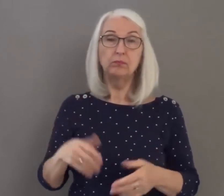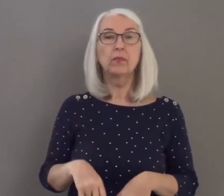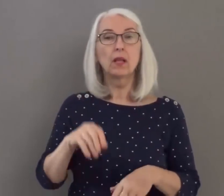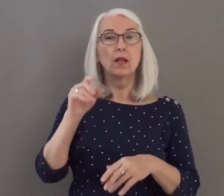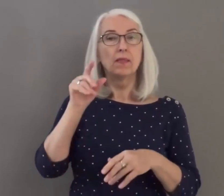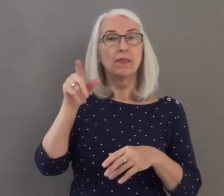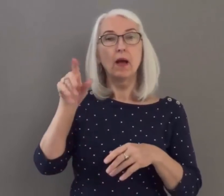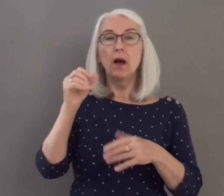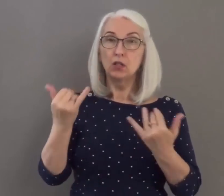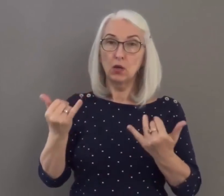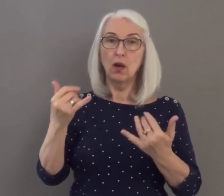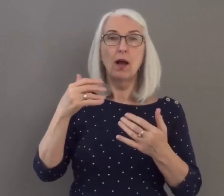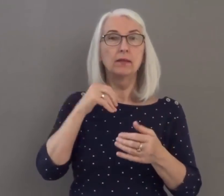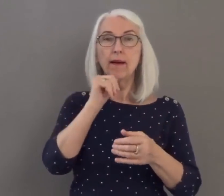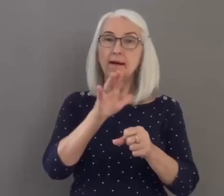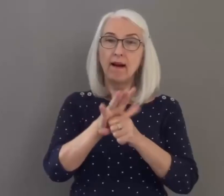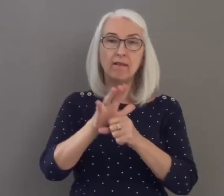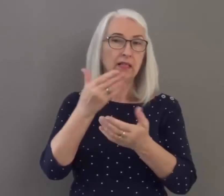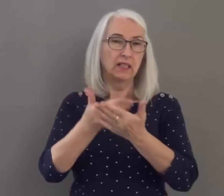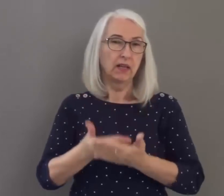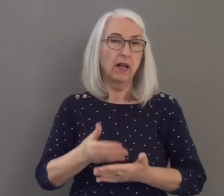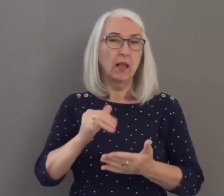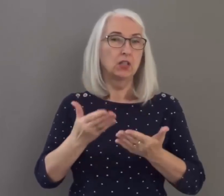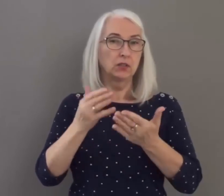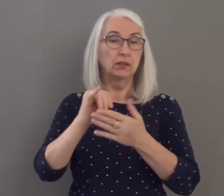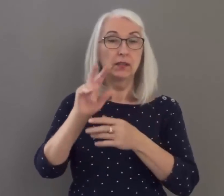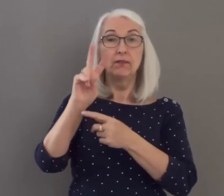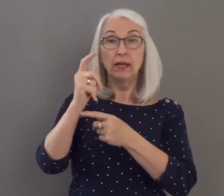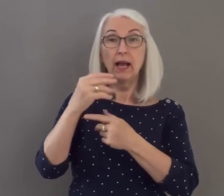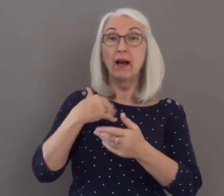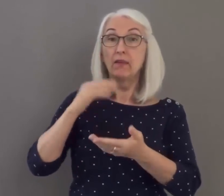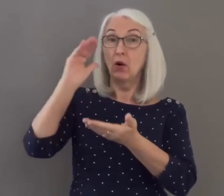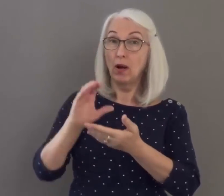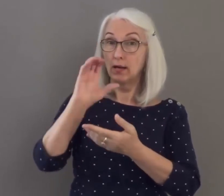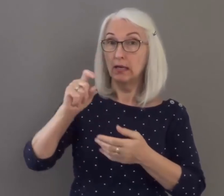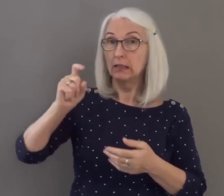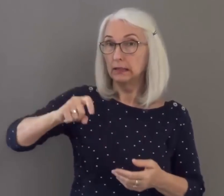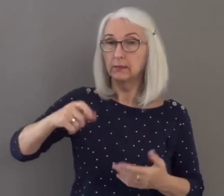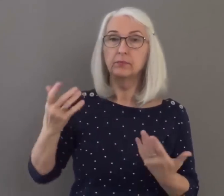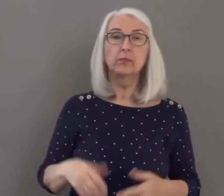there is currently not enough evidence to suggest that vegans have lower calcium needs.